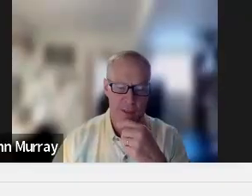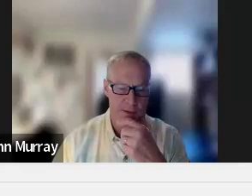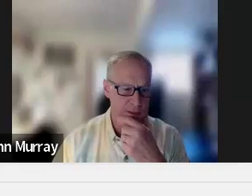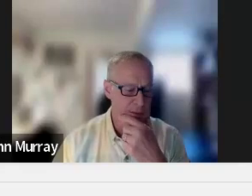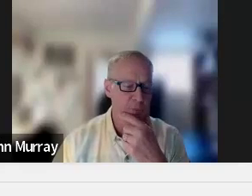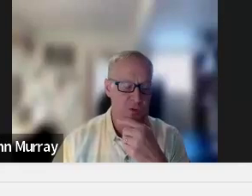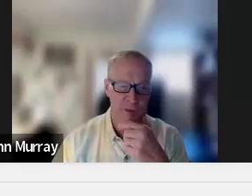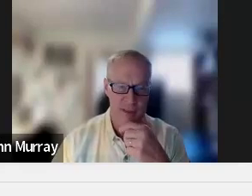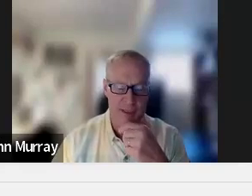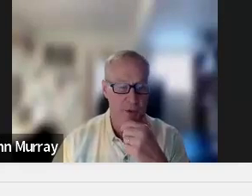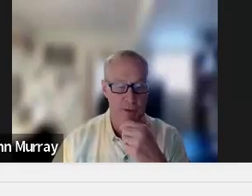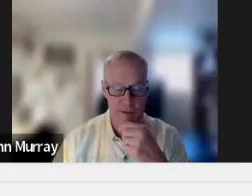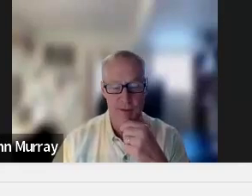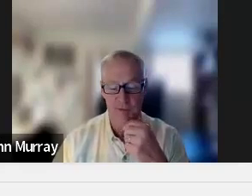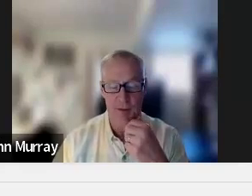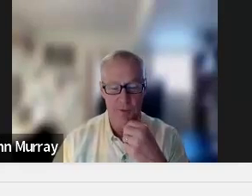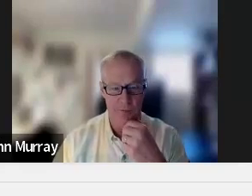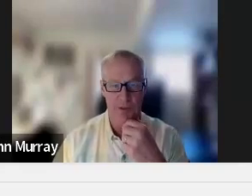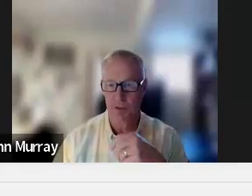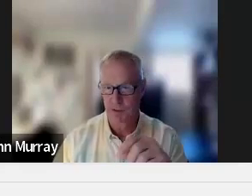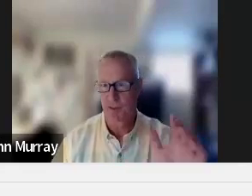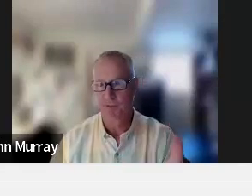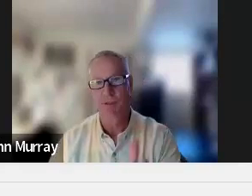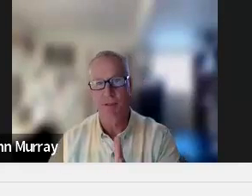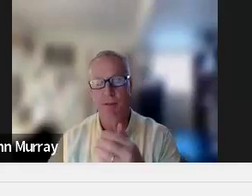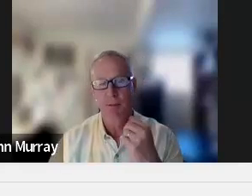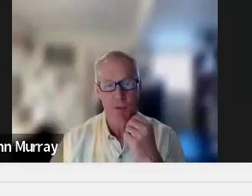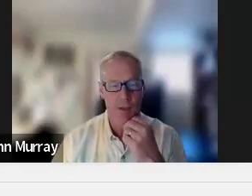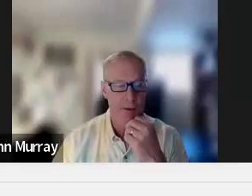appreciate the improvement in data calls that have happened over the years that I've seen.